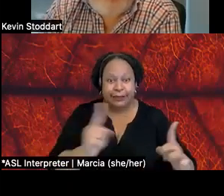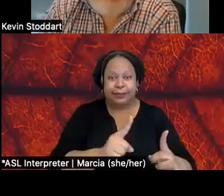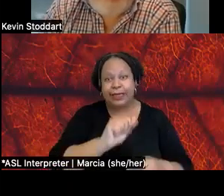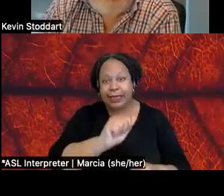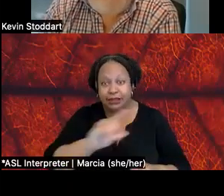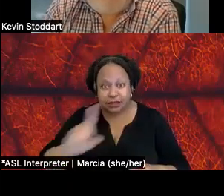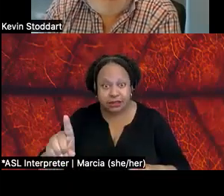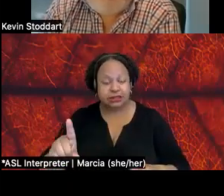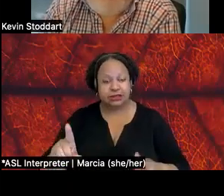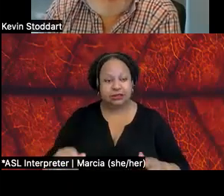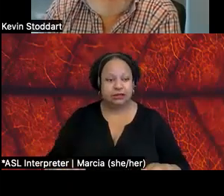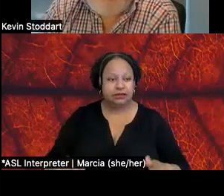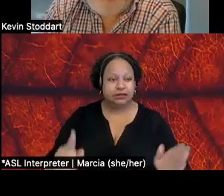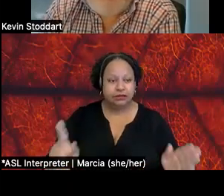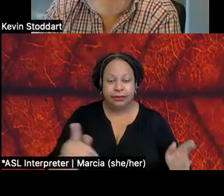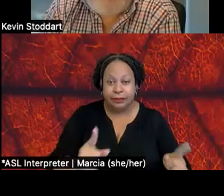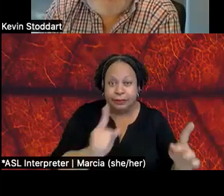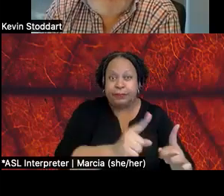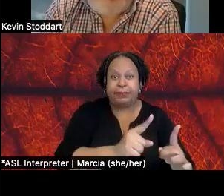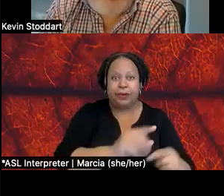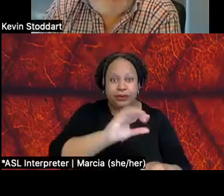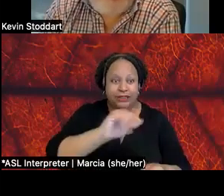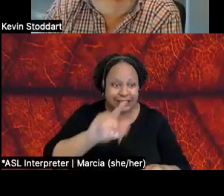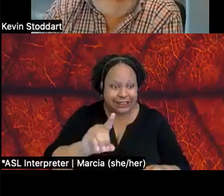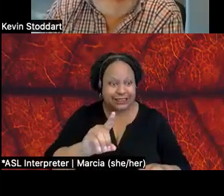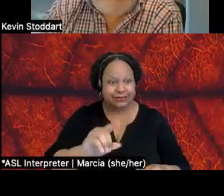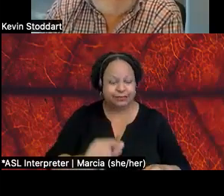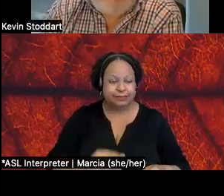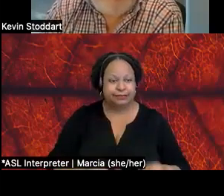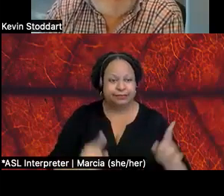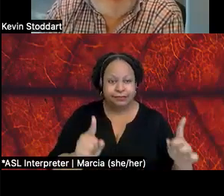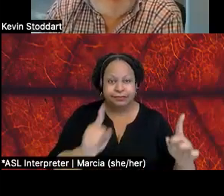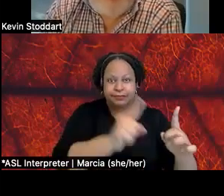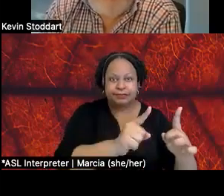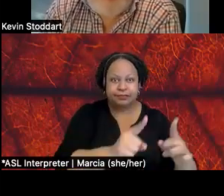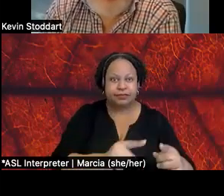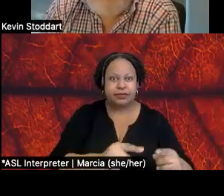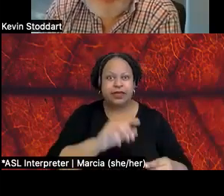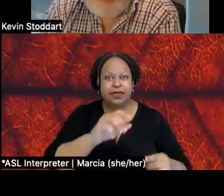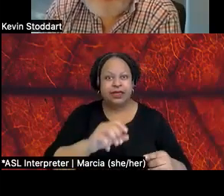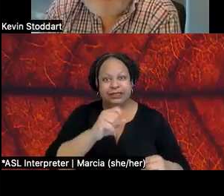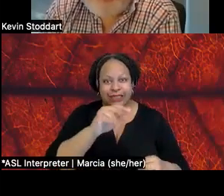obsessive compulsive disorder, and sensory integration problems.